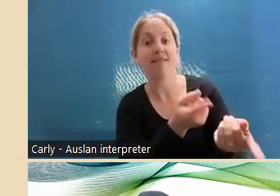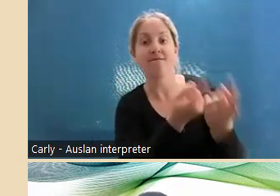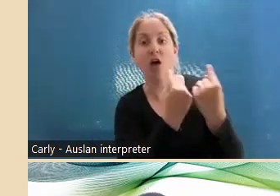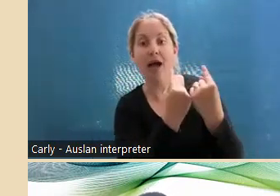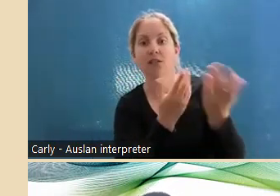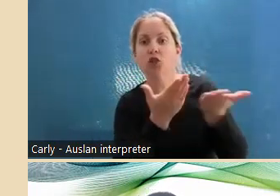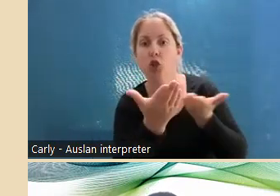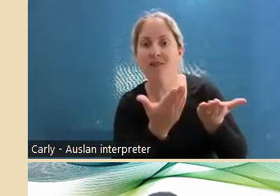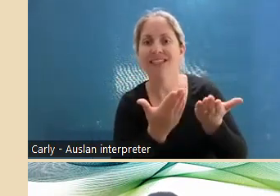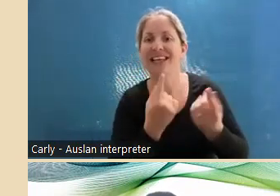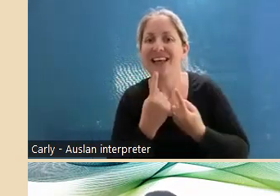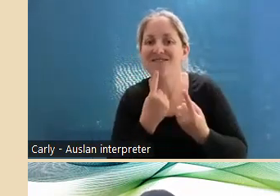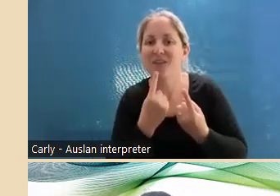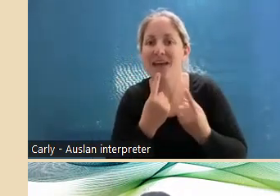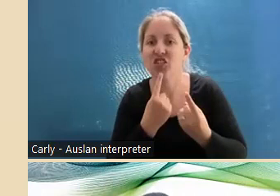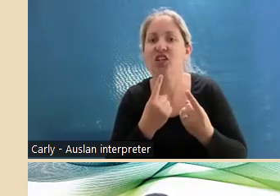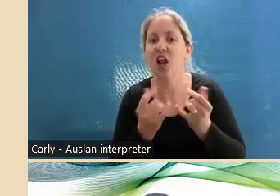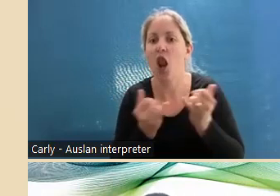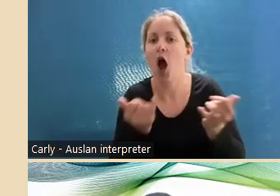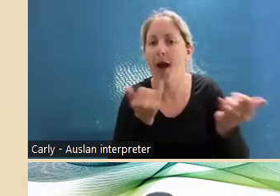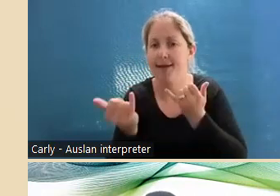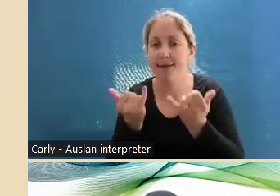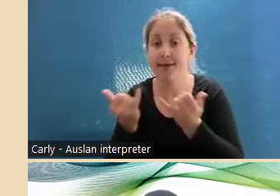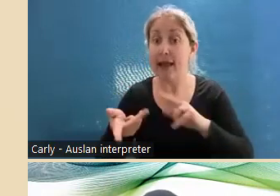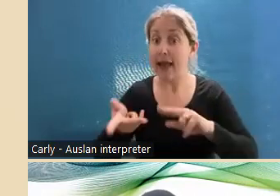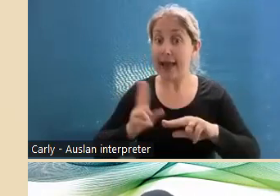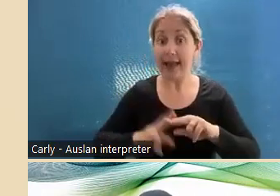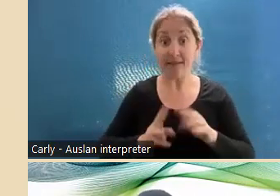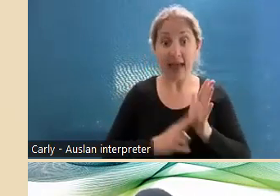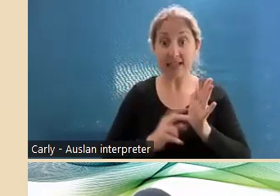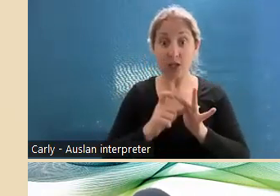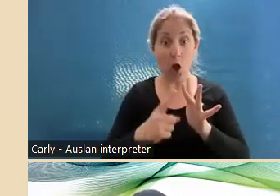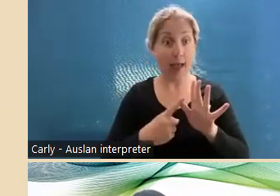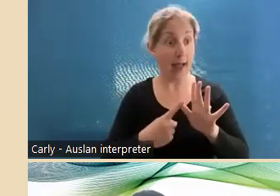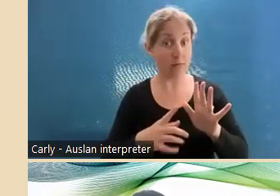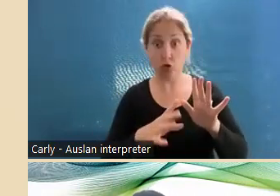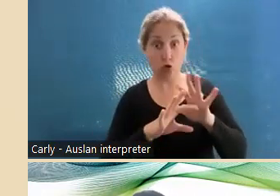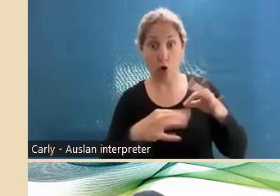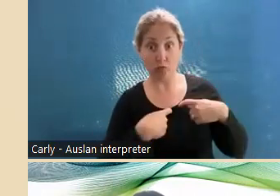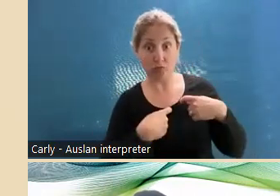Information Line. If you have not received an invitation from the NDIA, but would like to participate in